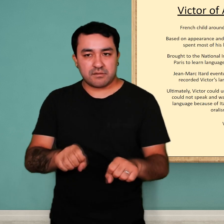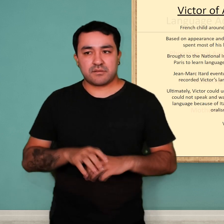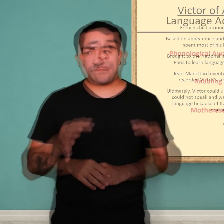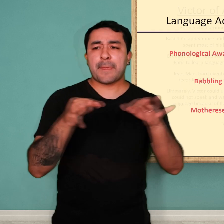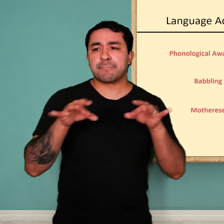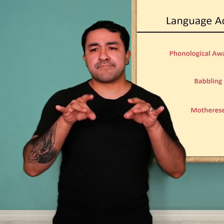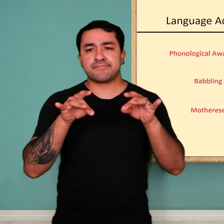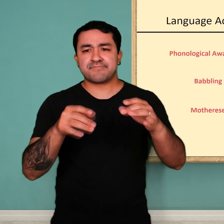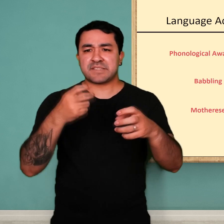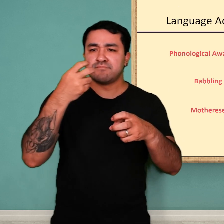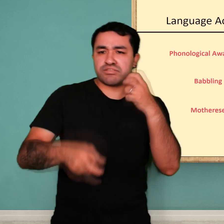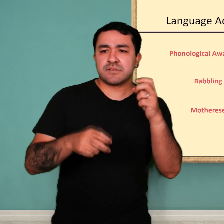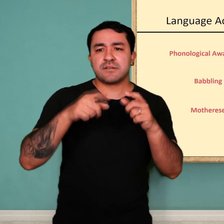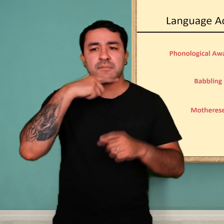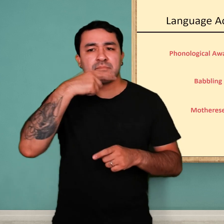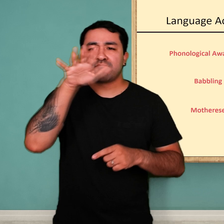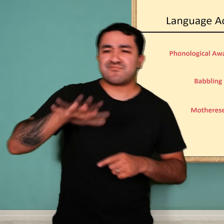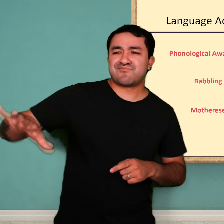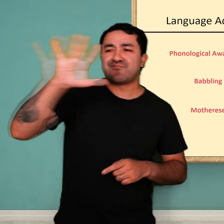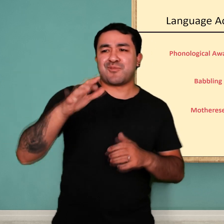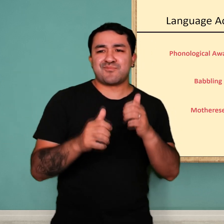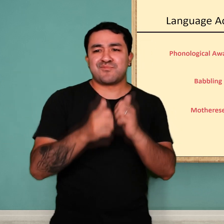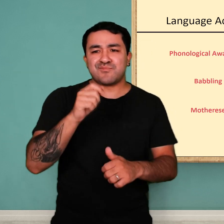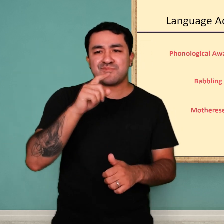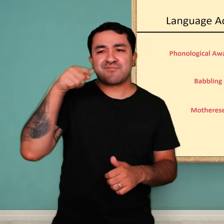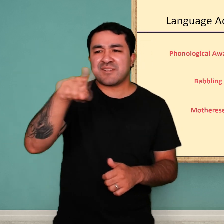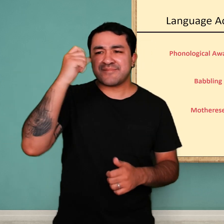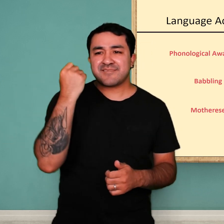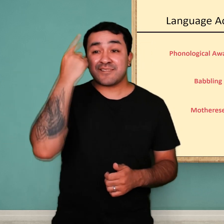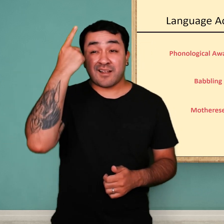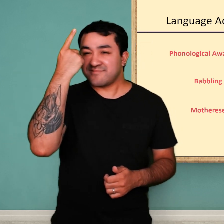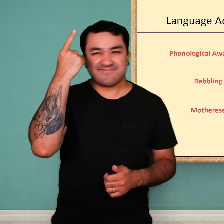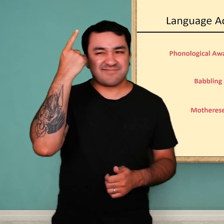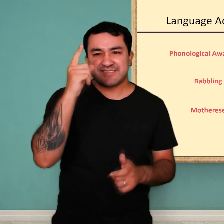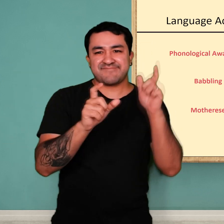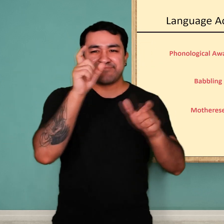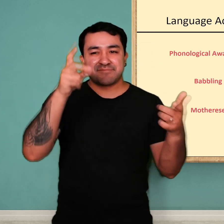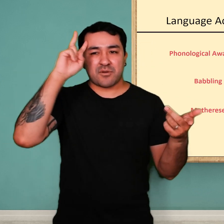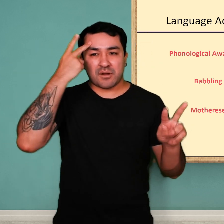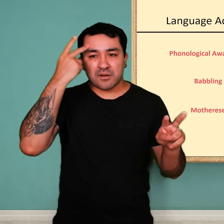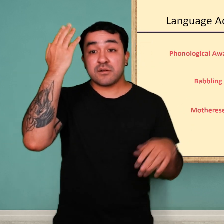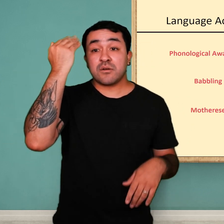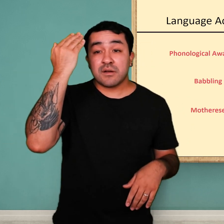Acquiring language is a difficult process that people need help understanding. It could be